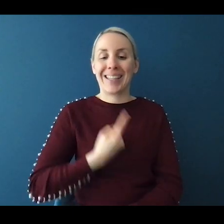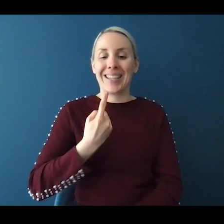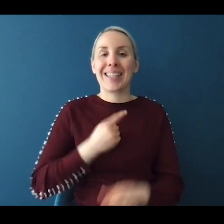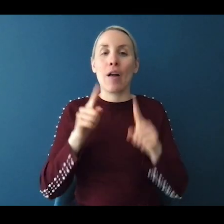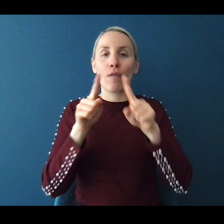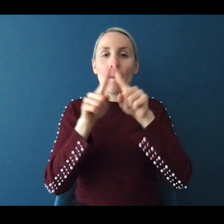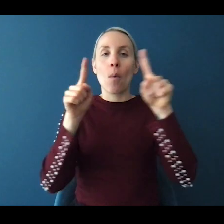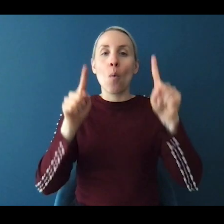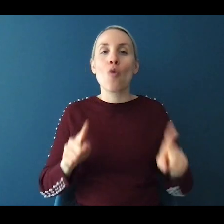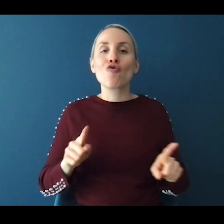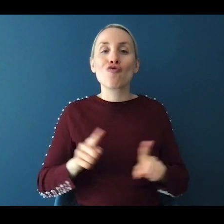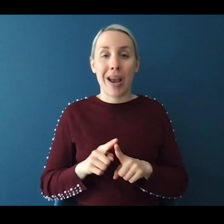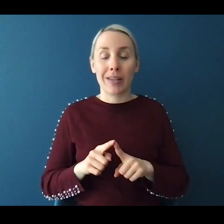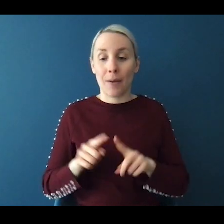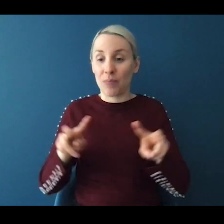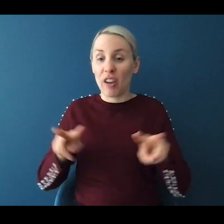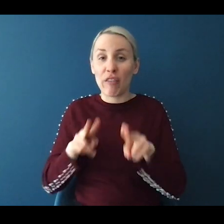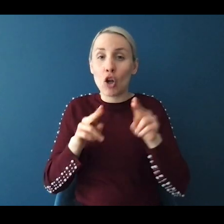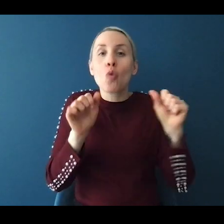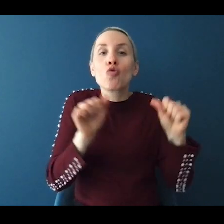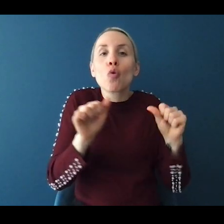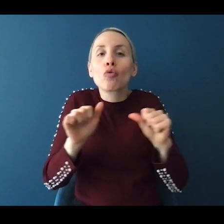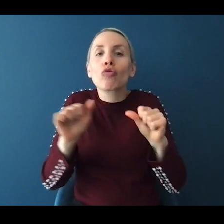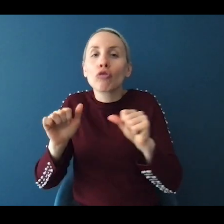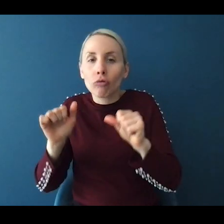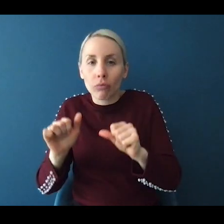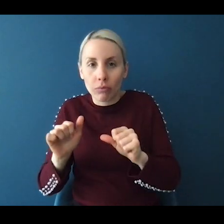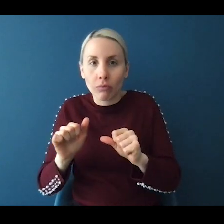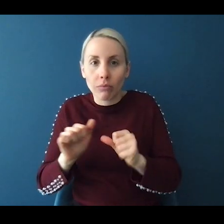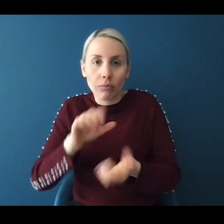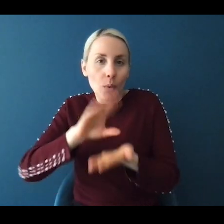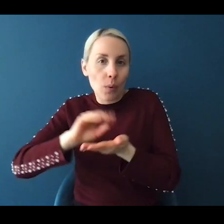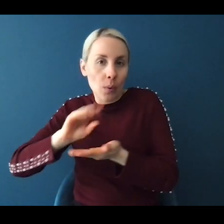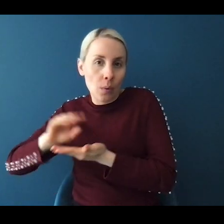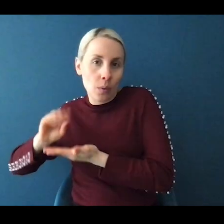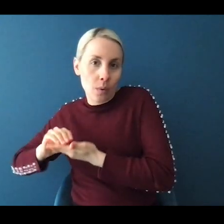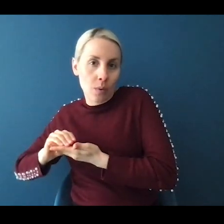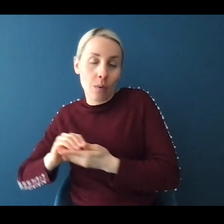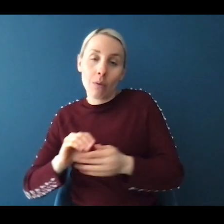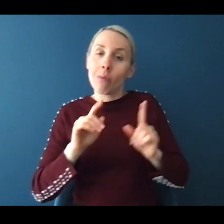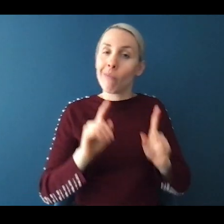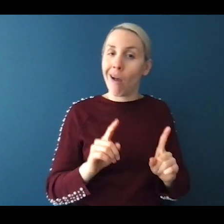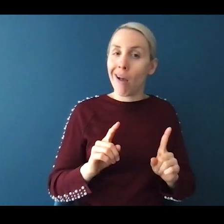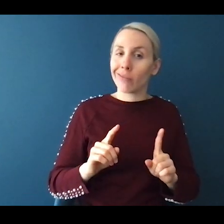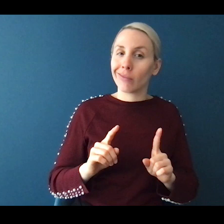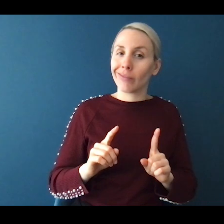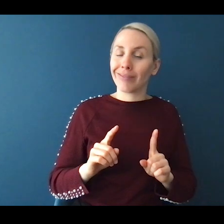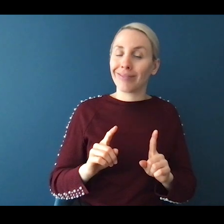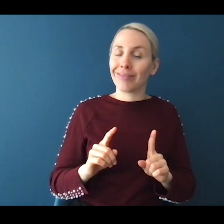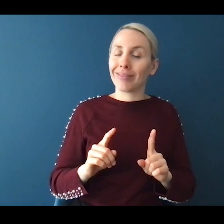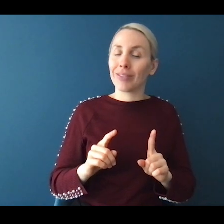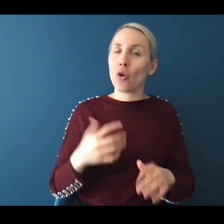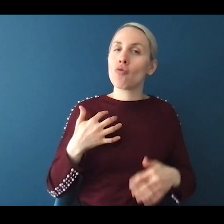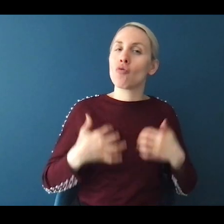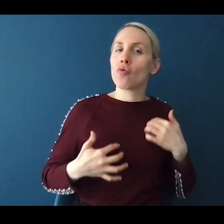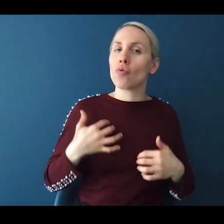you know photography the videos are really short but that that was a different way of